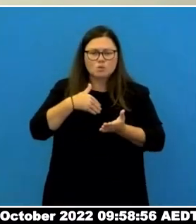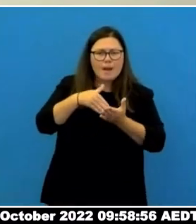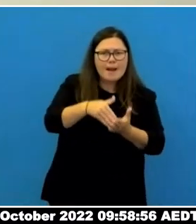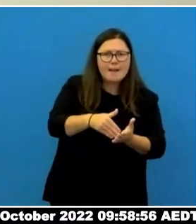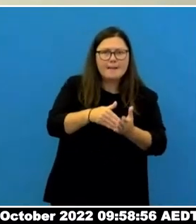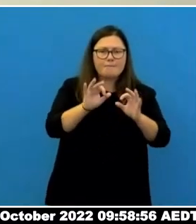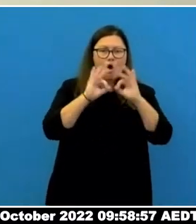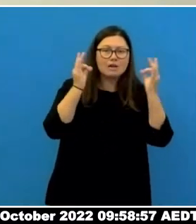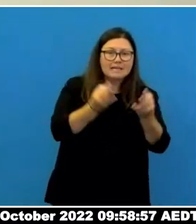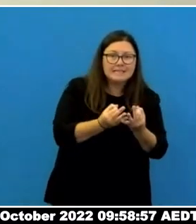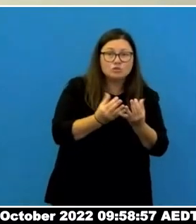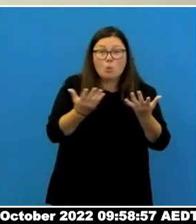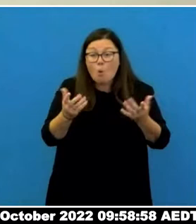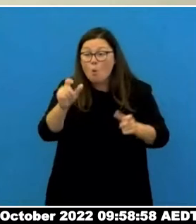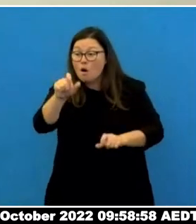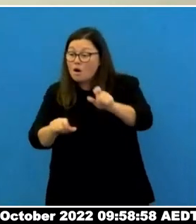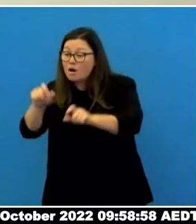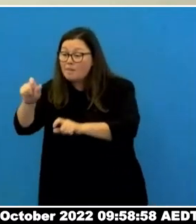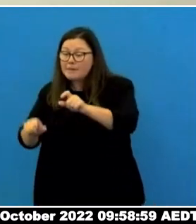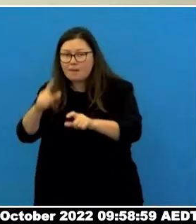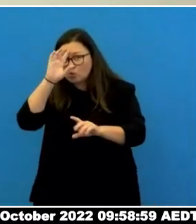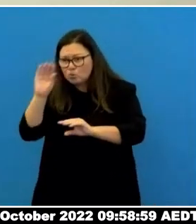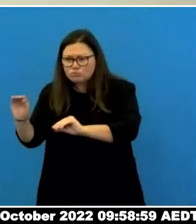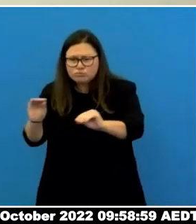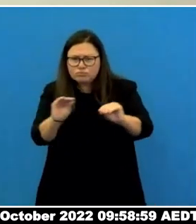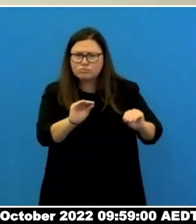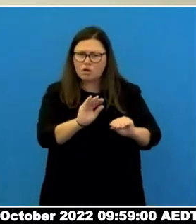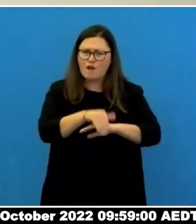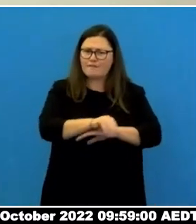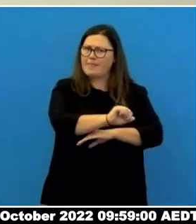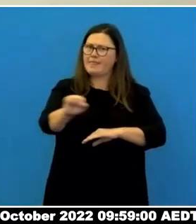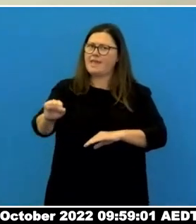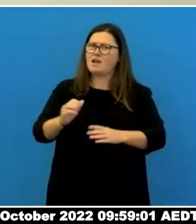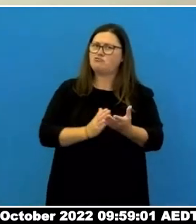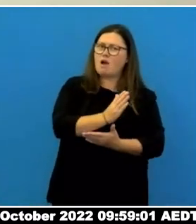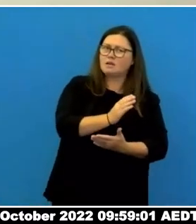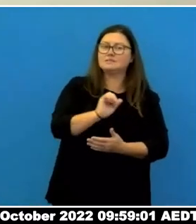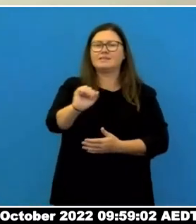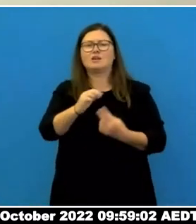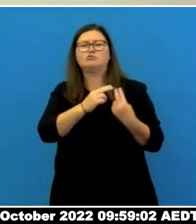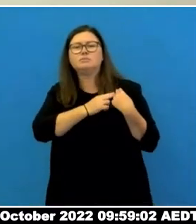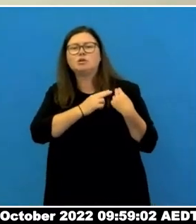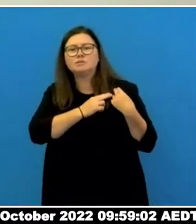and meet their legal obligations and responsibilities. My current strategic priorities include